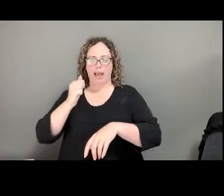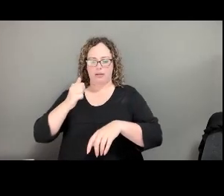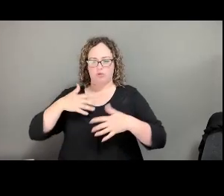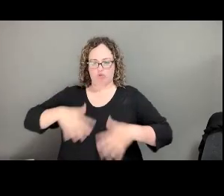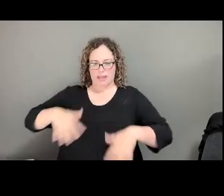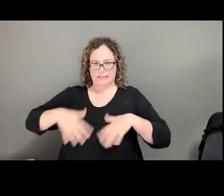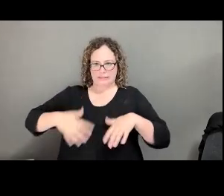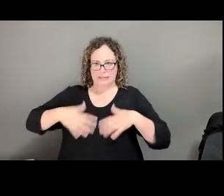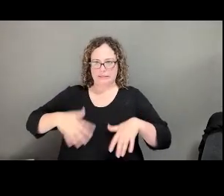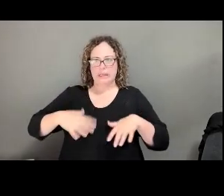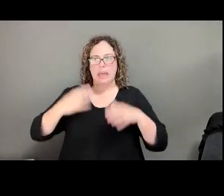Okay. Next slide. Please.